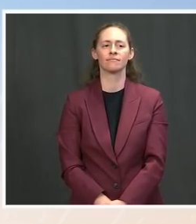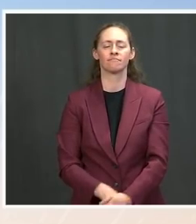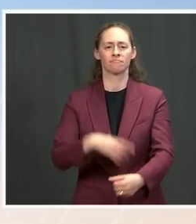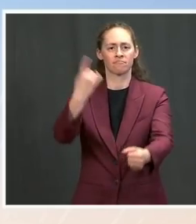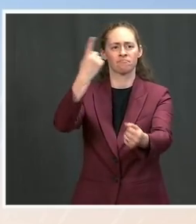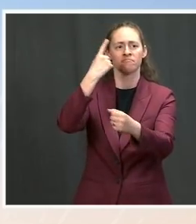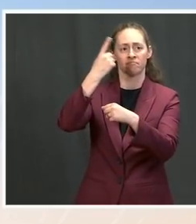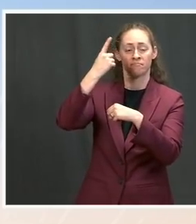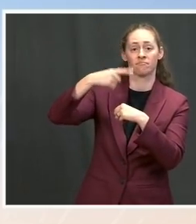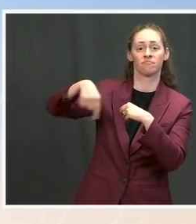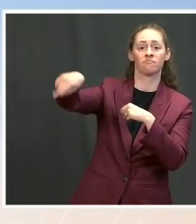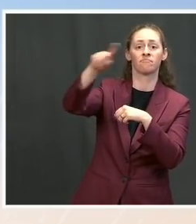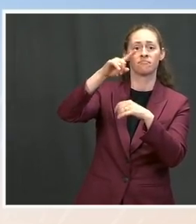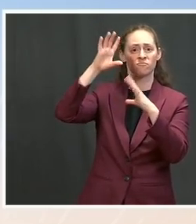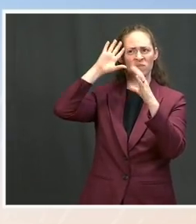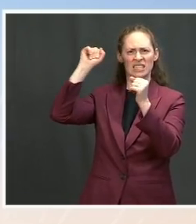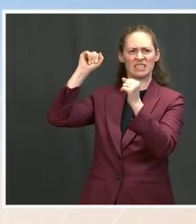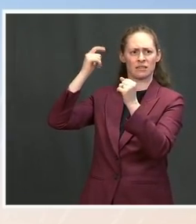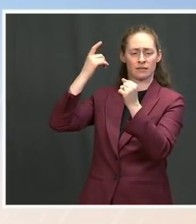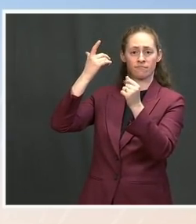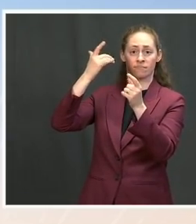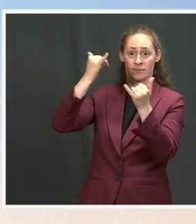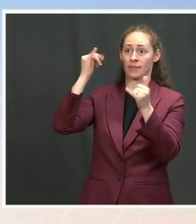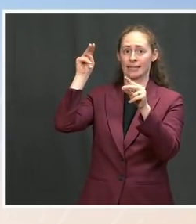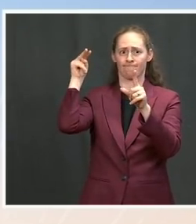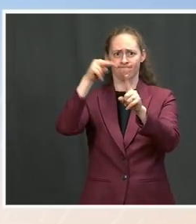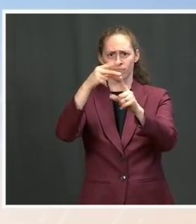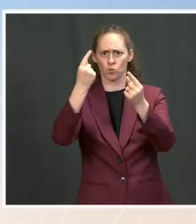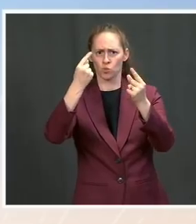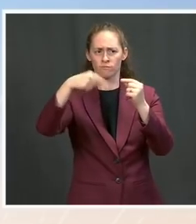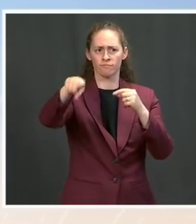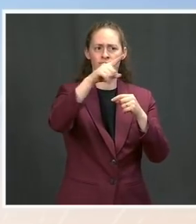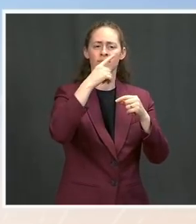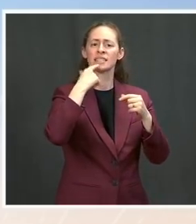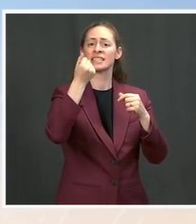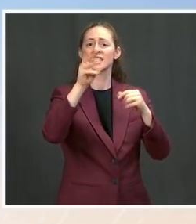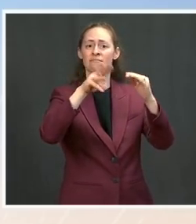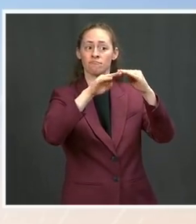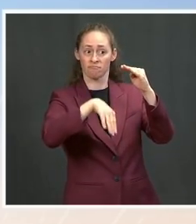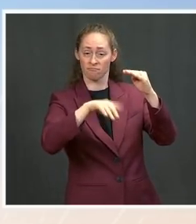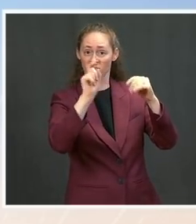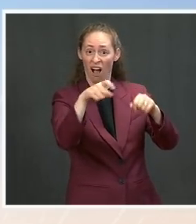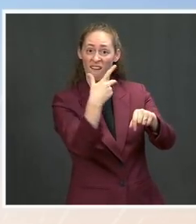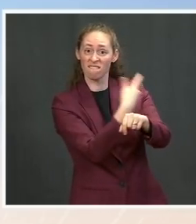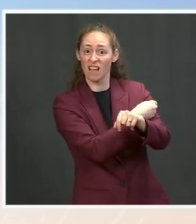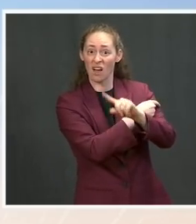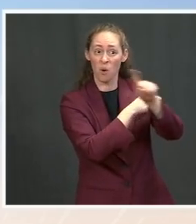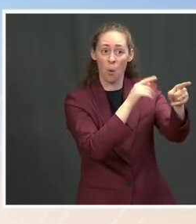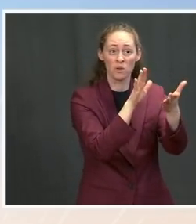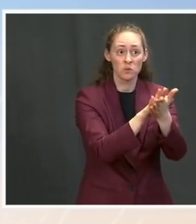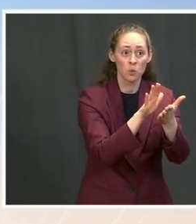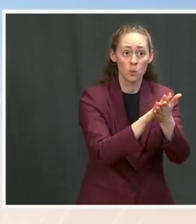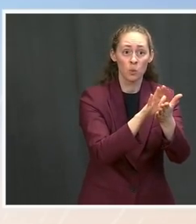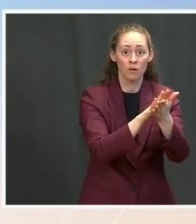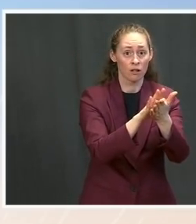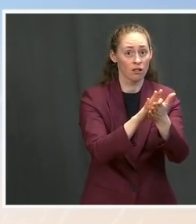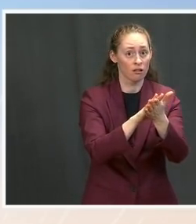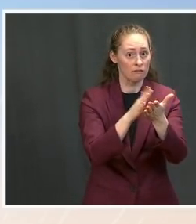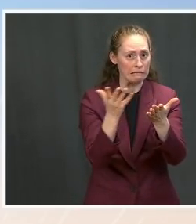Pfizer and Moderna next couple of months? Ms. Psaki: I don't -- it's not my understanding that we're putting in new requirements